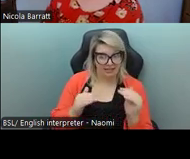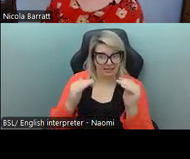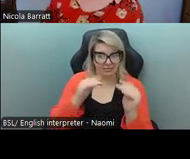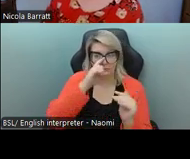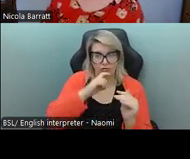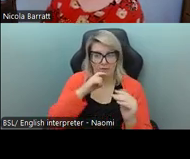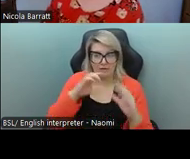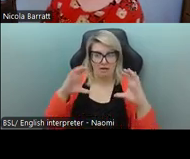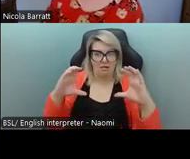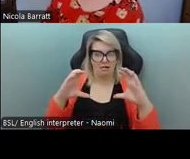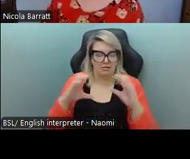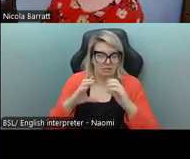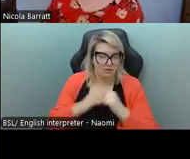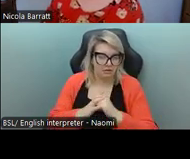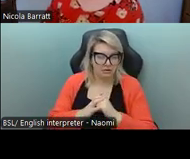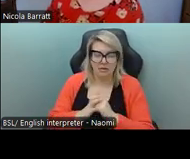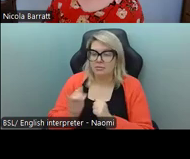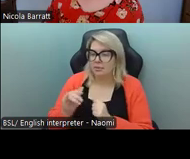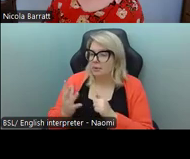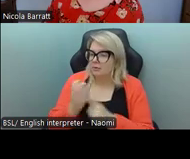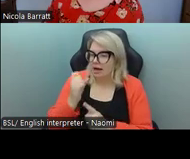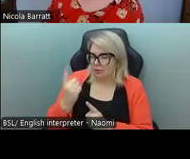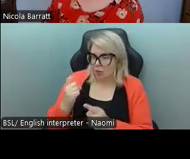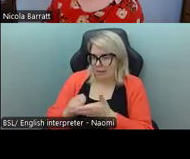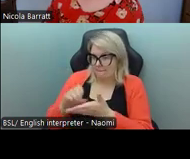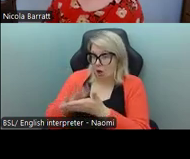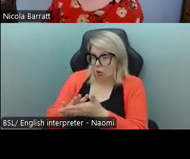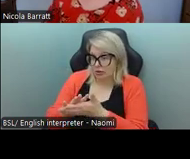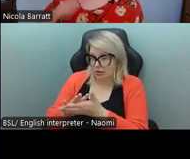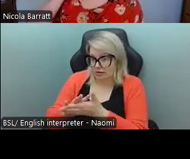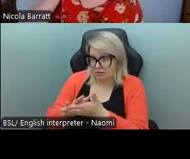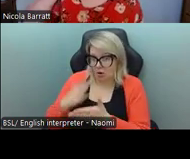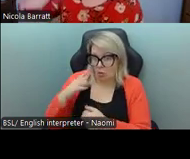Basically, you'll find a post that you like and that you want people to be looking at more,